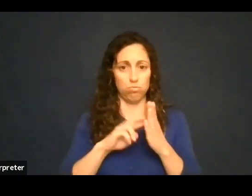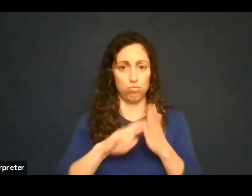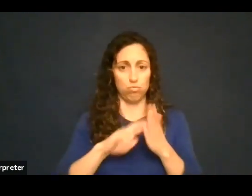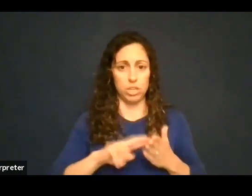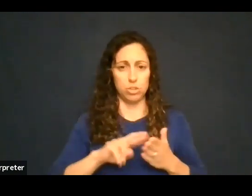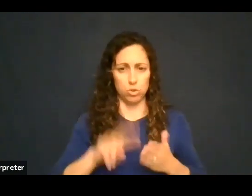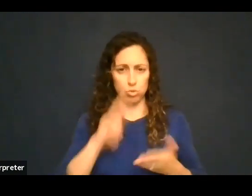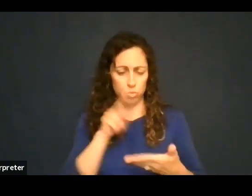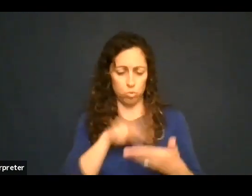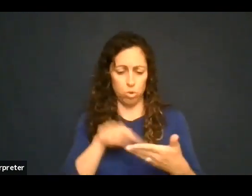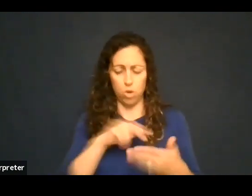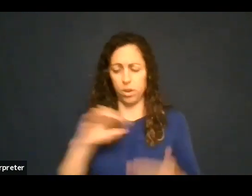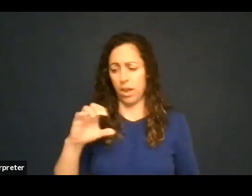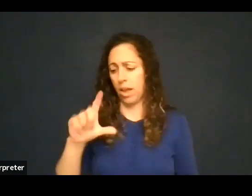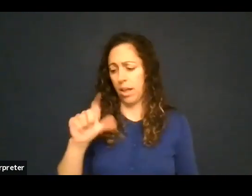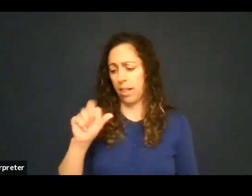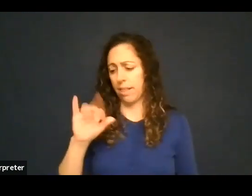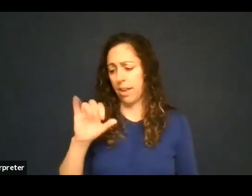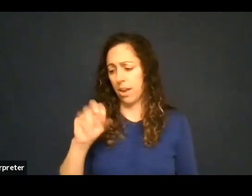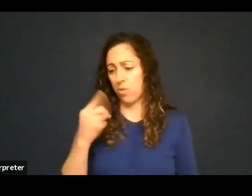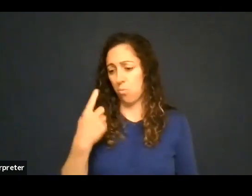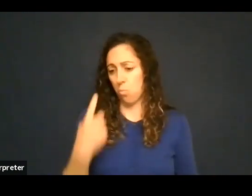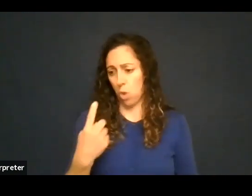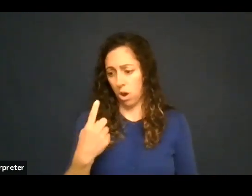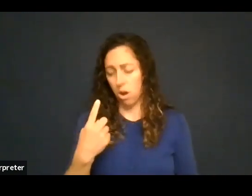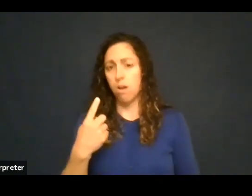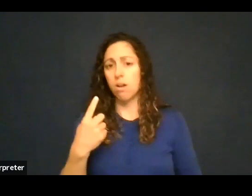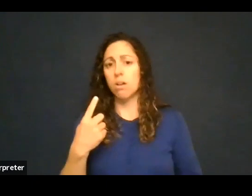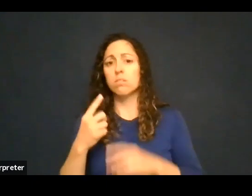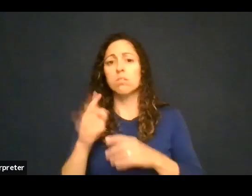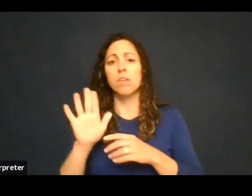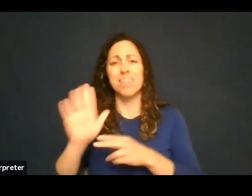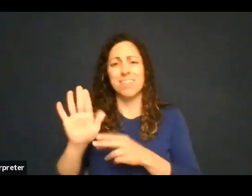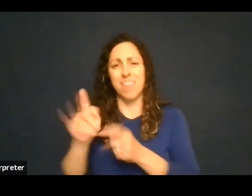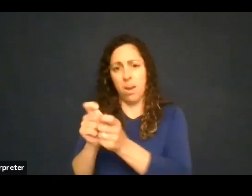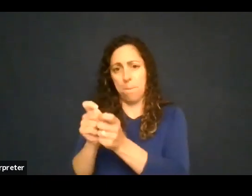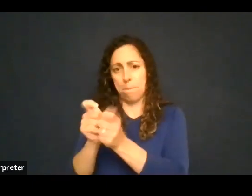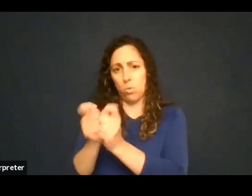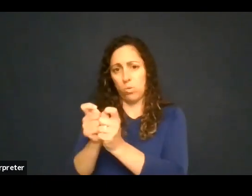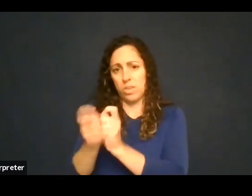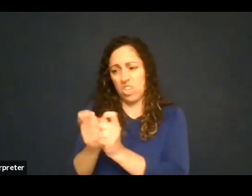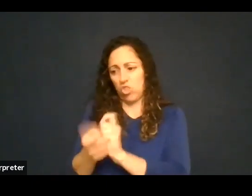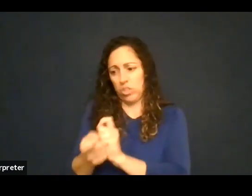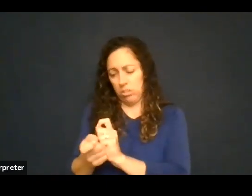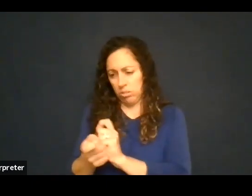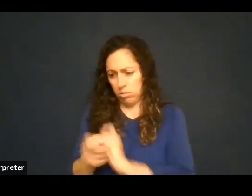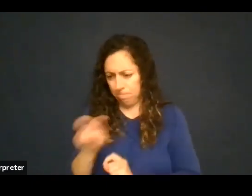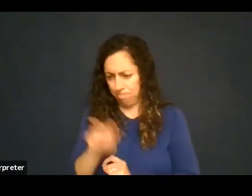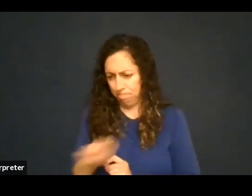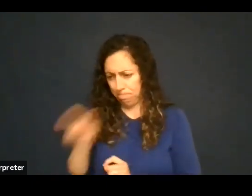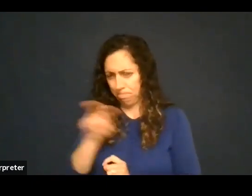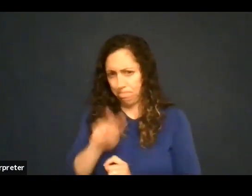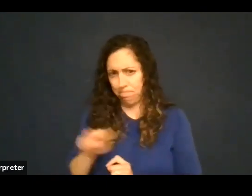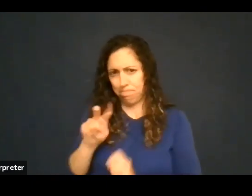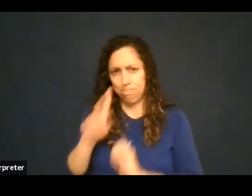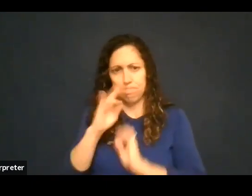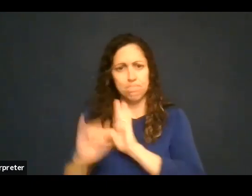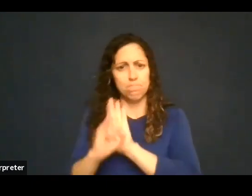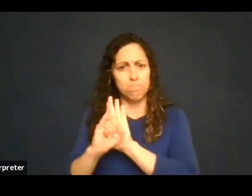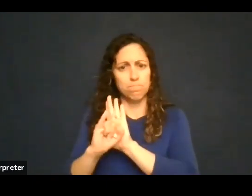And these kinds of studies really improve our ability to diagnose Usher syndrome type 3